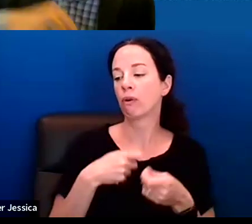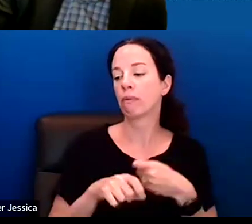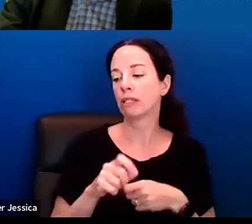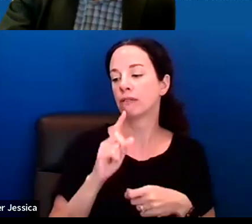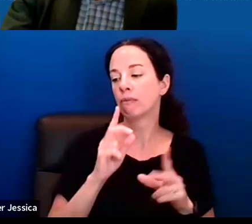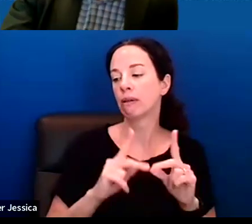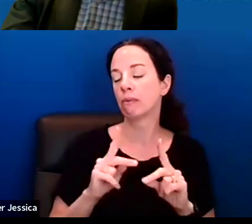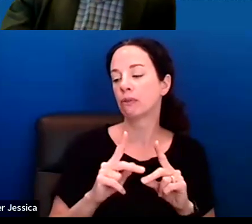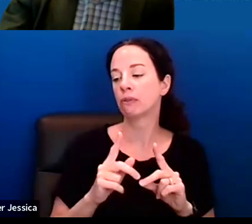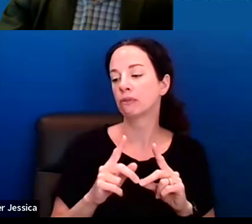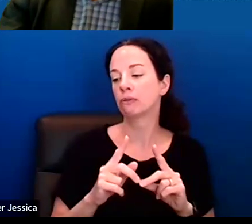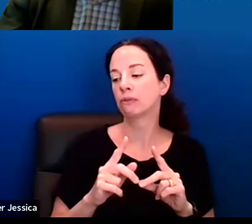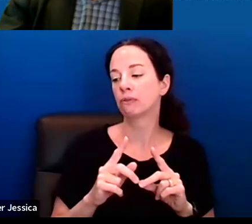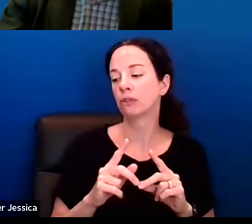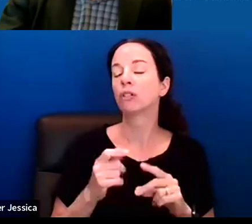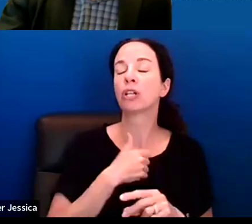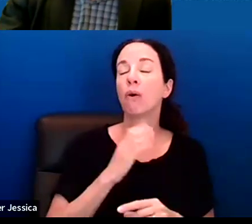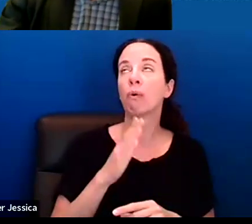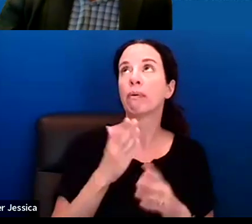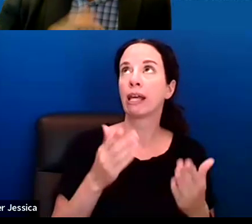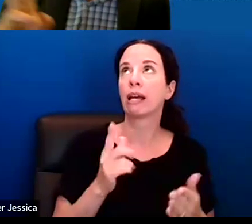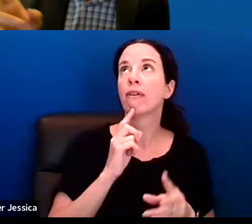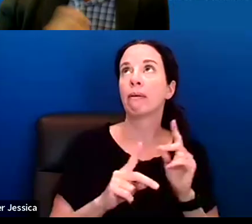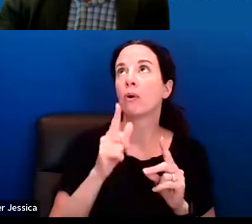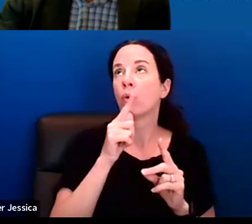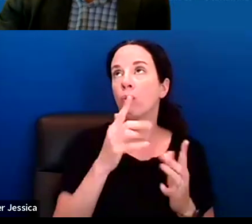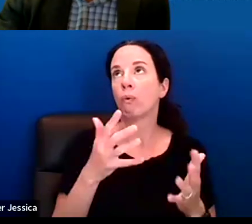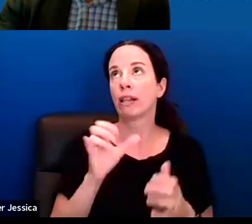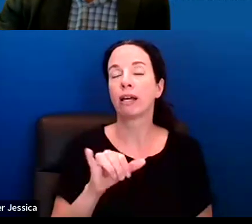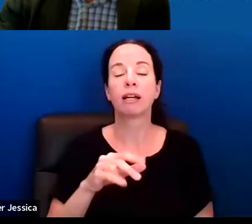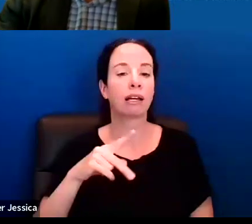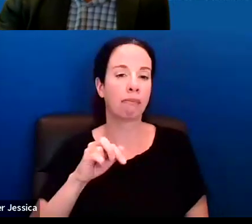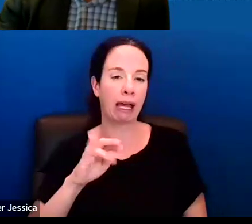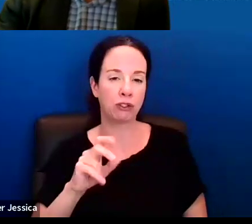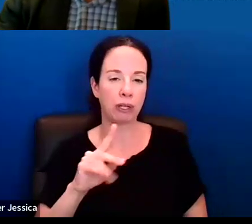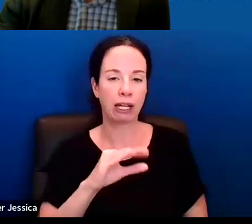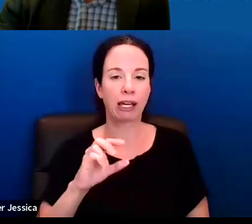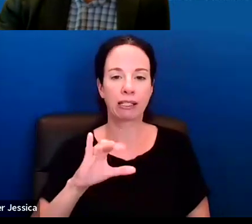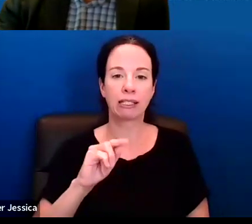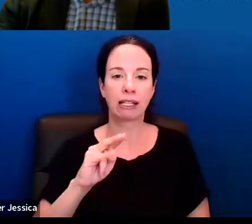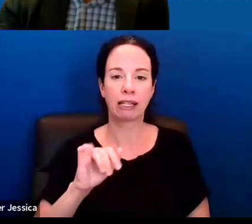their desire to work with that. Patrick and Cinthia from East Bay Broadband Consortia,